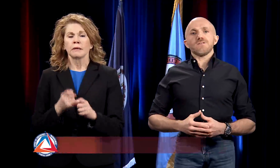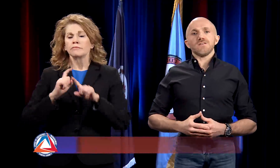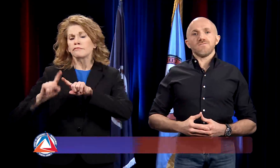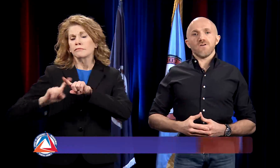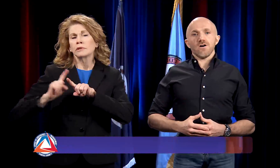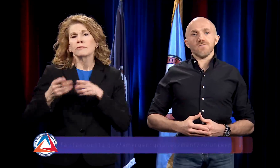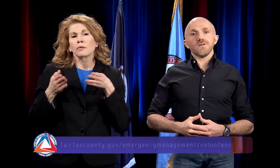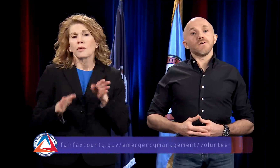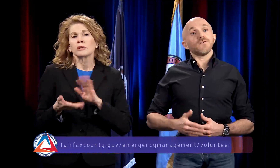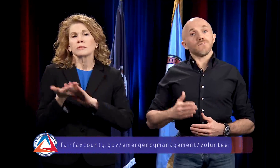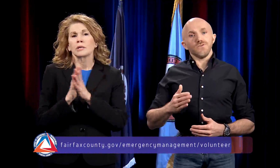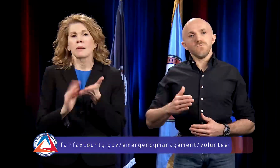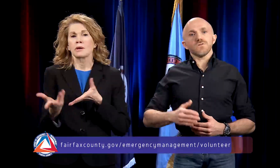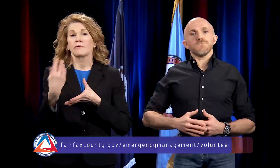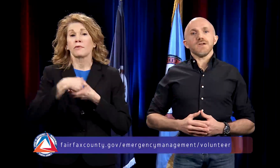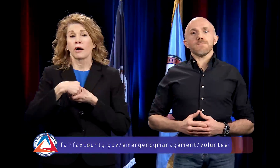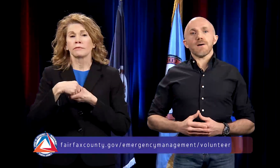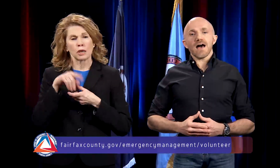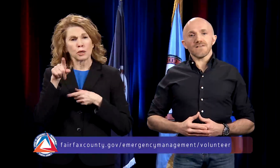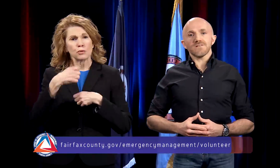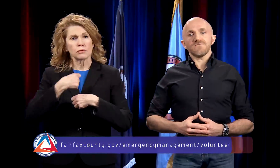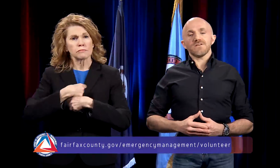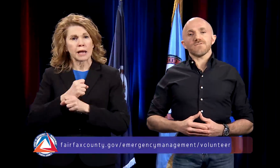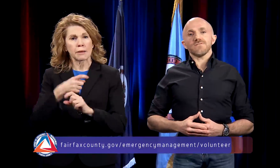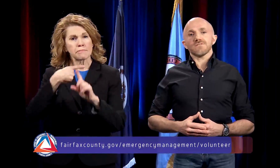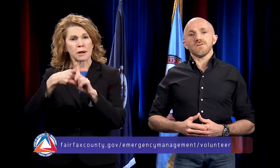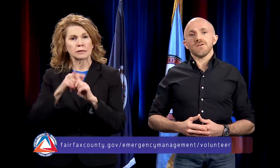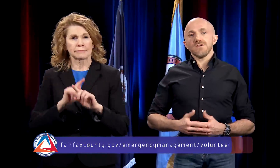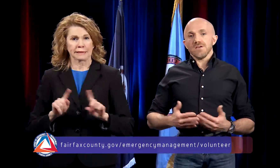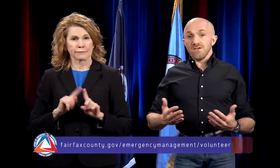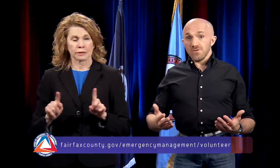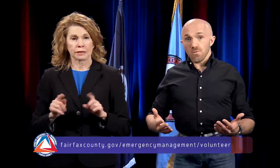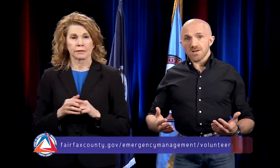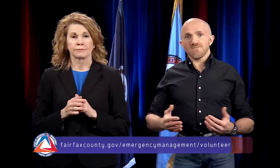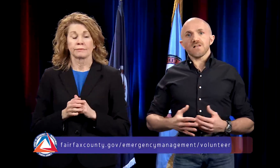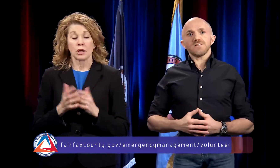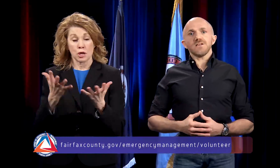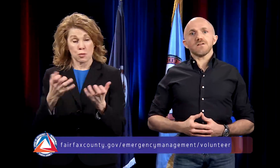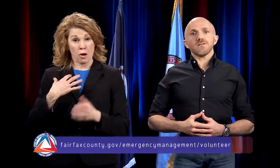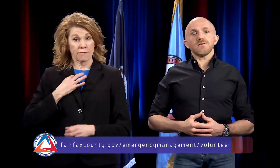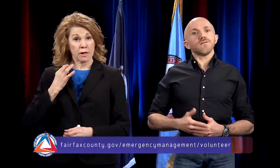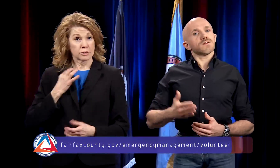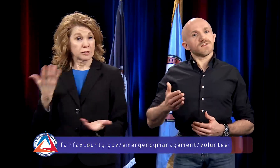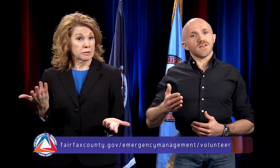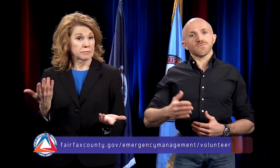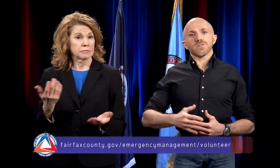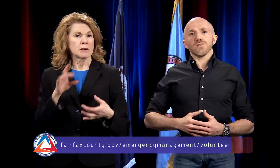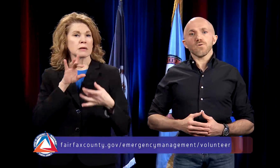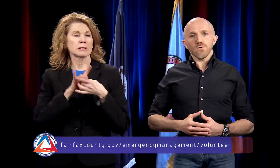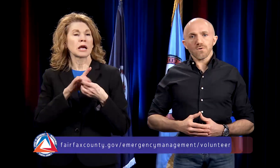to get involved, so you can make a positive difference. If you want to volunteer, connect with local